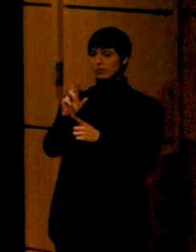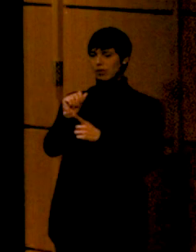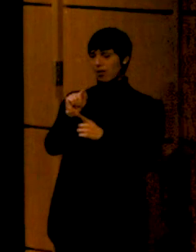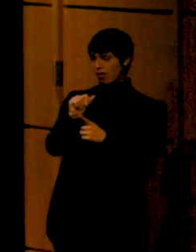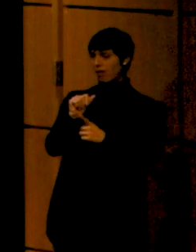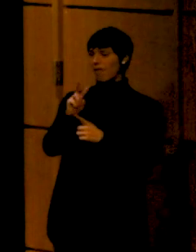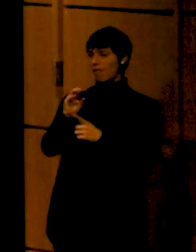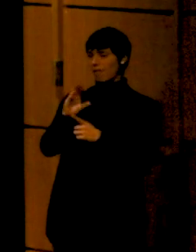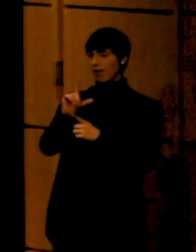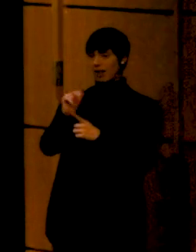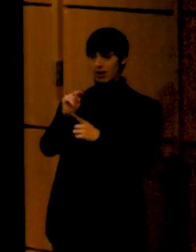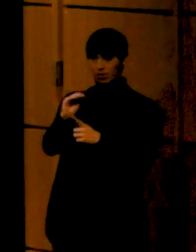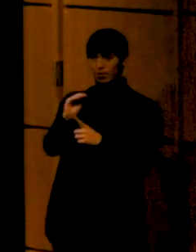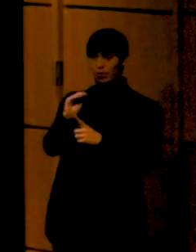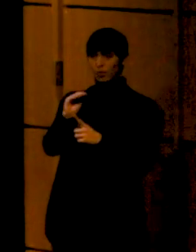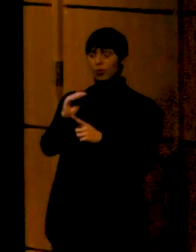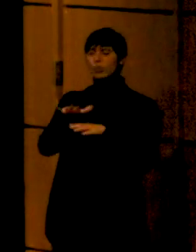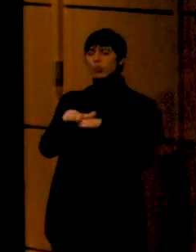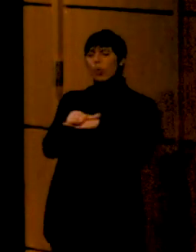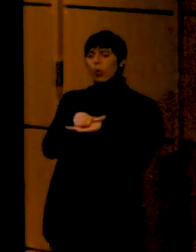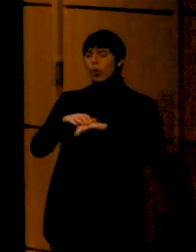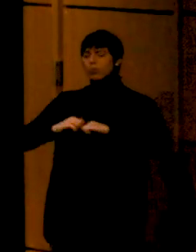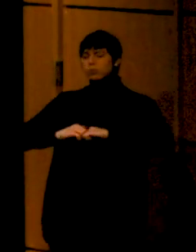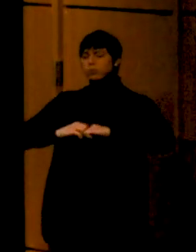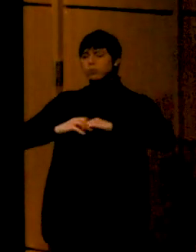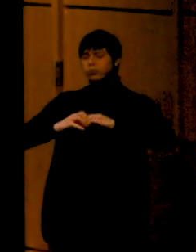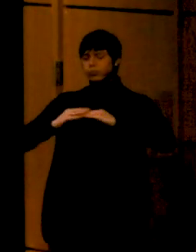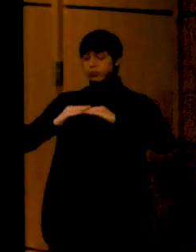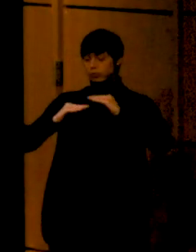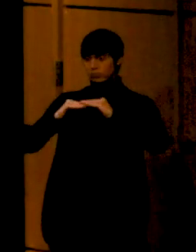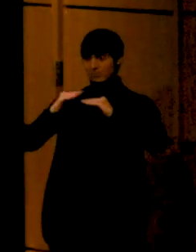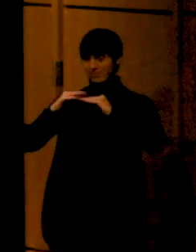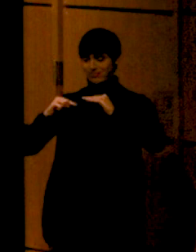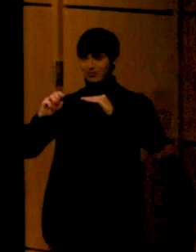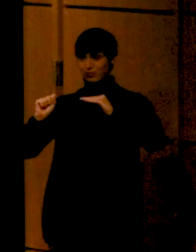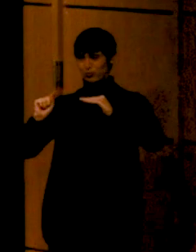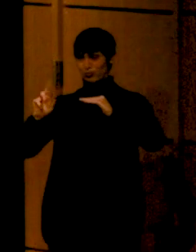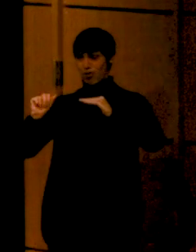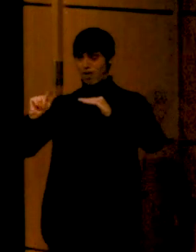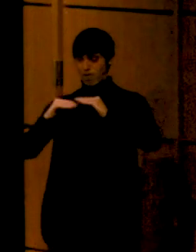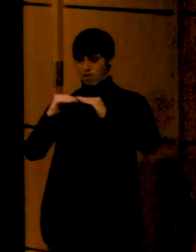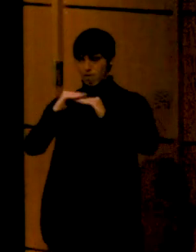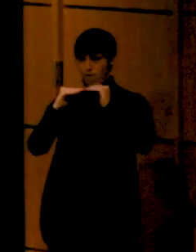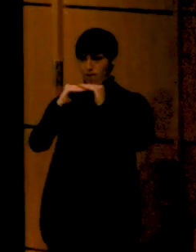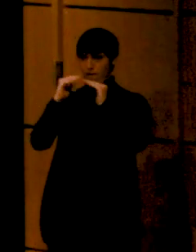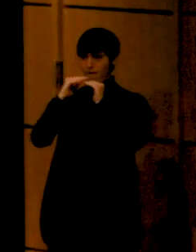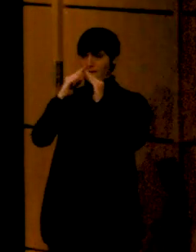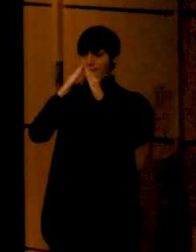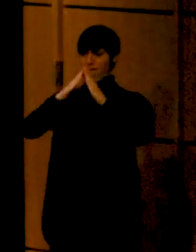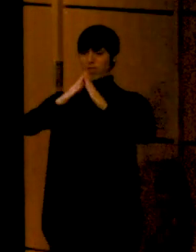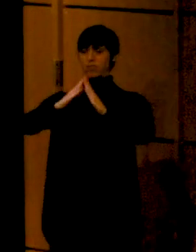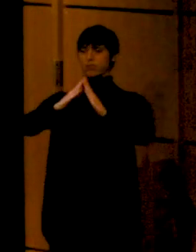volcanoes that are built up very slowly in layers or strata, so that they form these